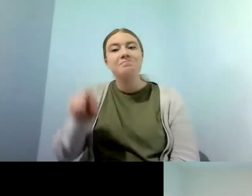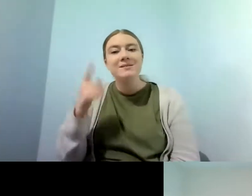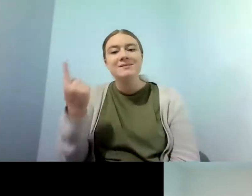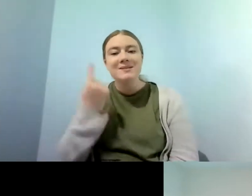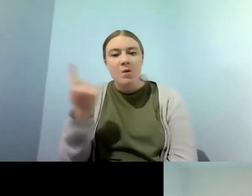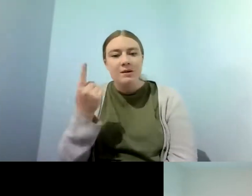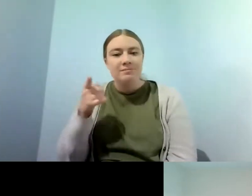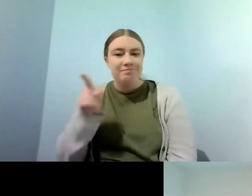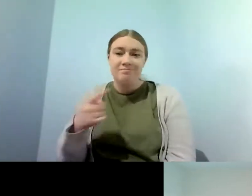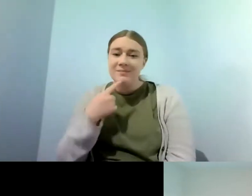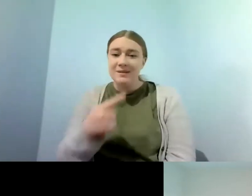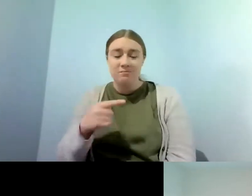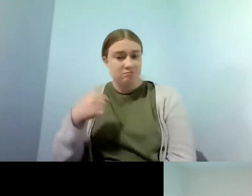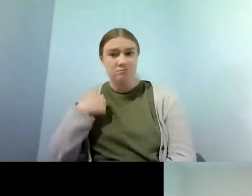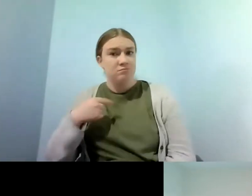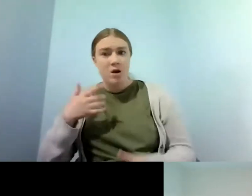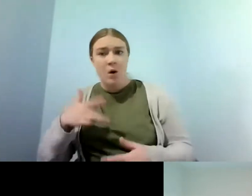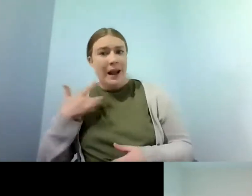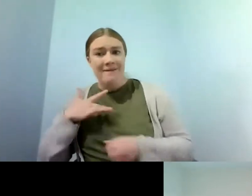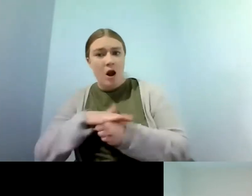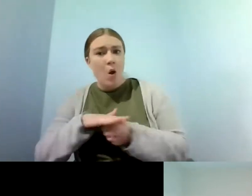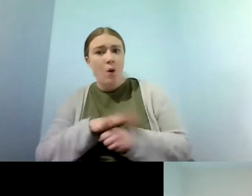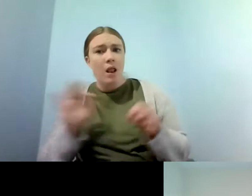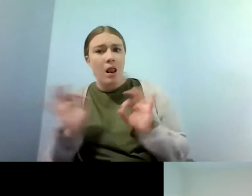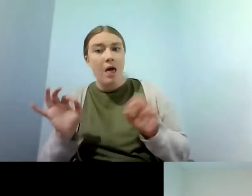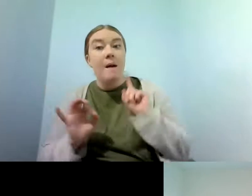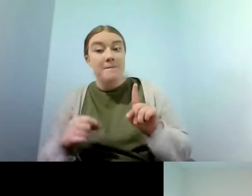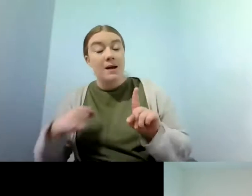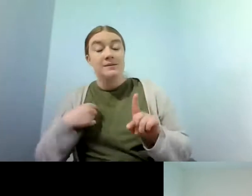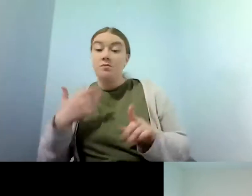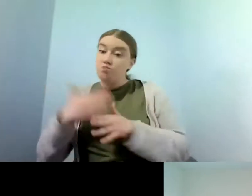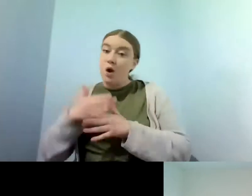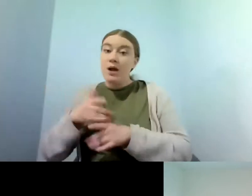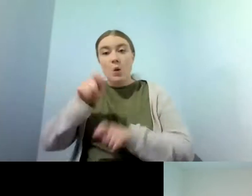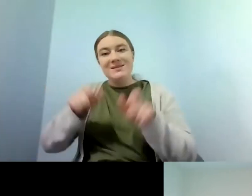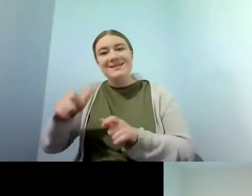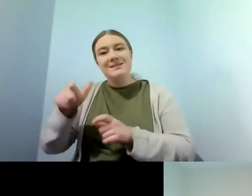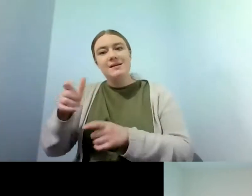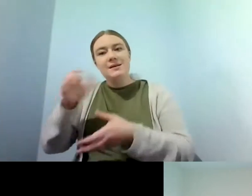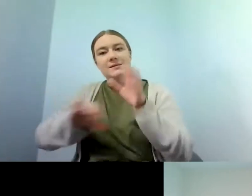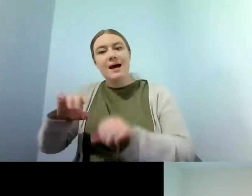um said they're not local but they are working on some citizen science projects in their area so